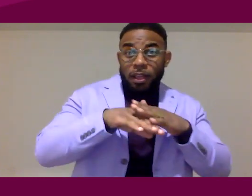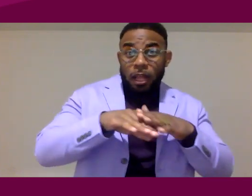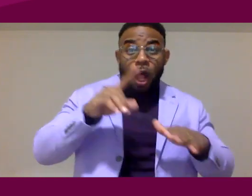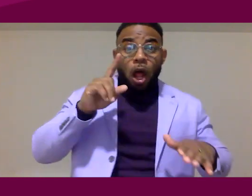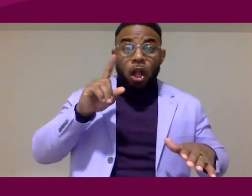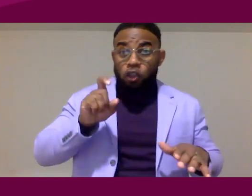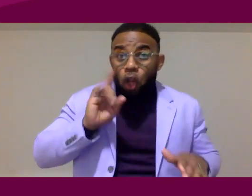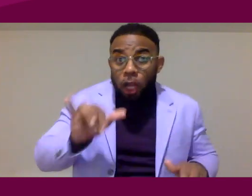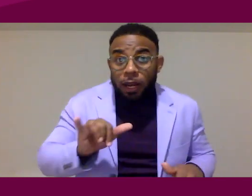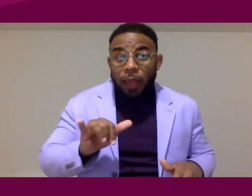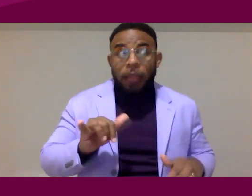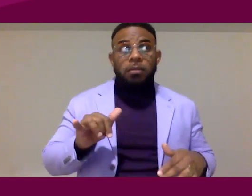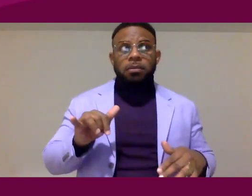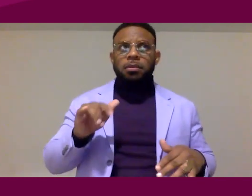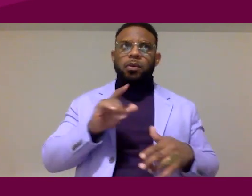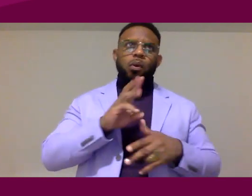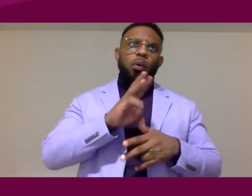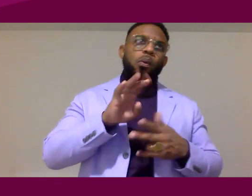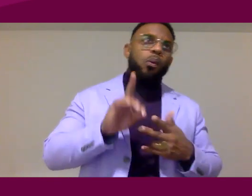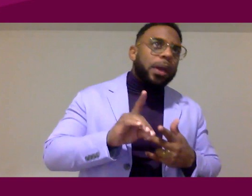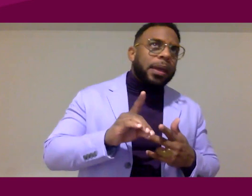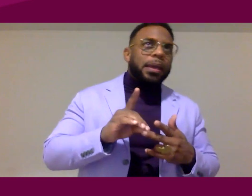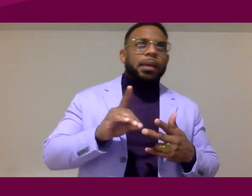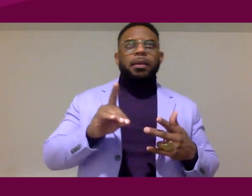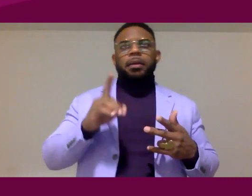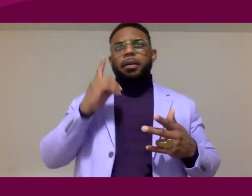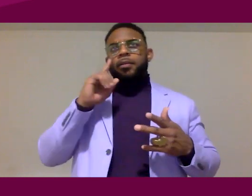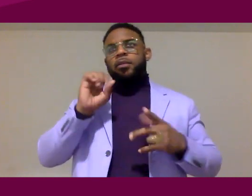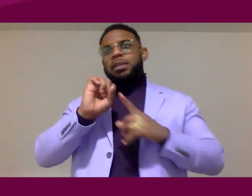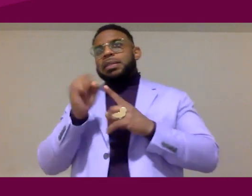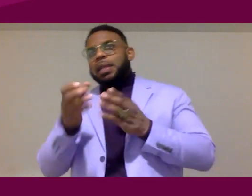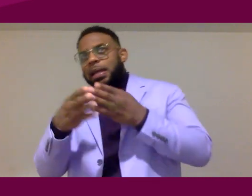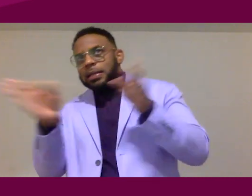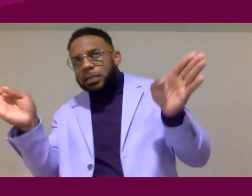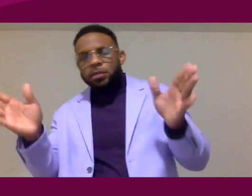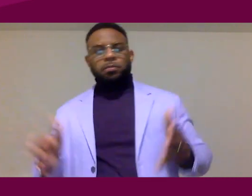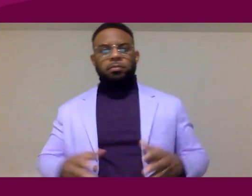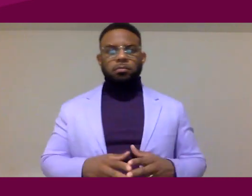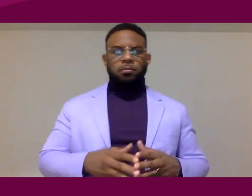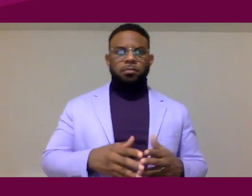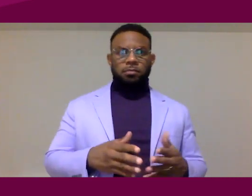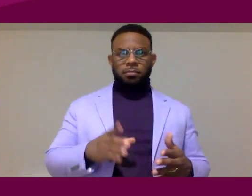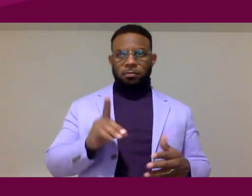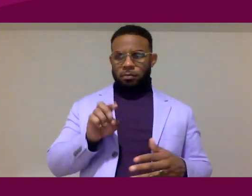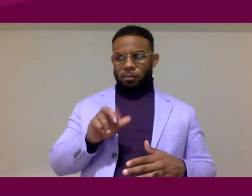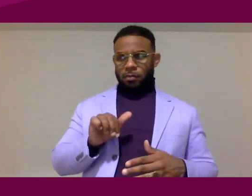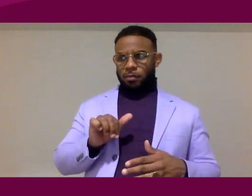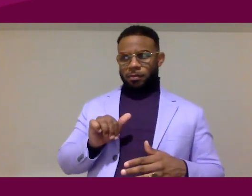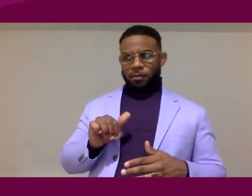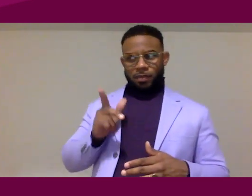should look like for WID and for society at large? And Deborah, would love to hear from you first.